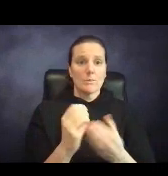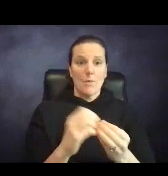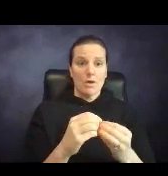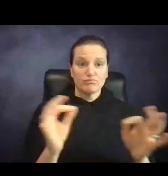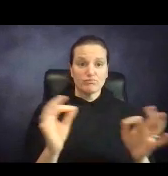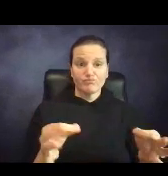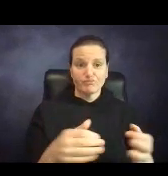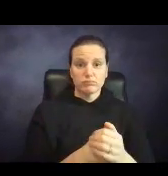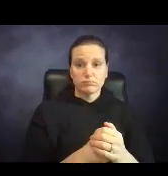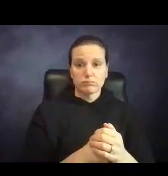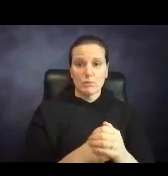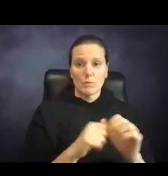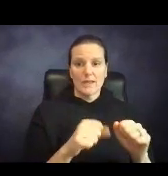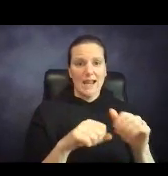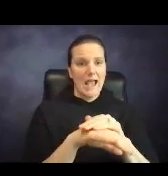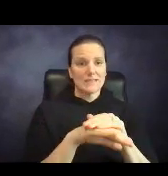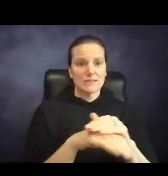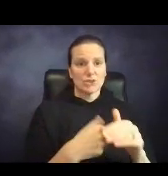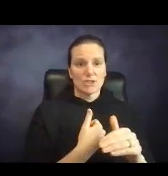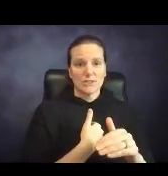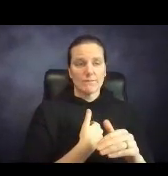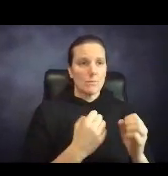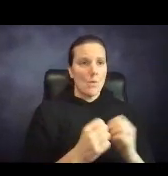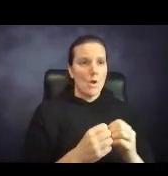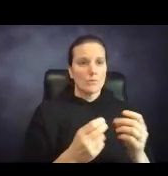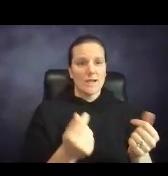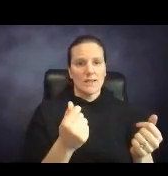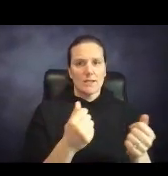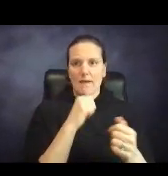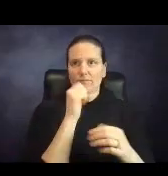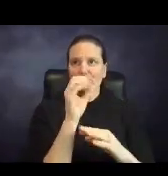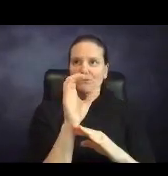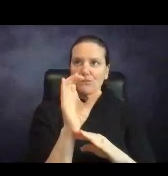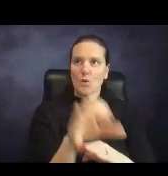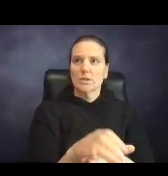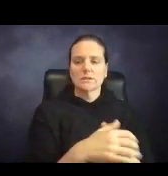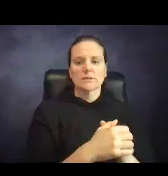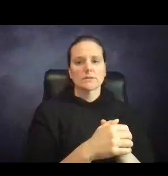We are able to access that part of ourselves a little more readily instead of forcing it. There's a lot of forcing.